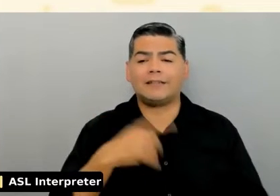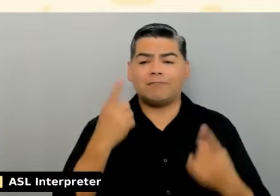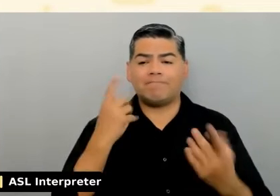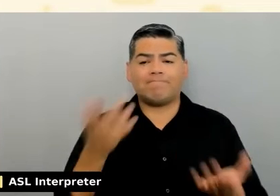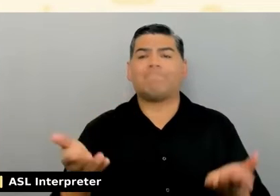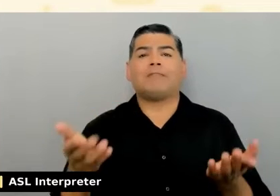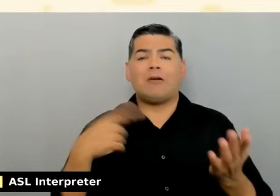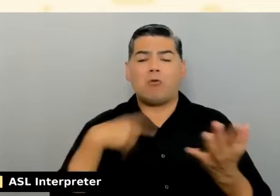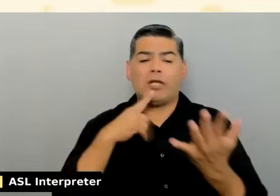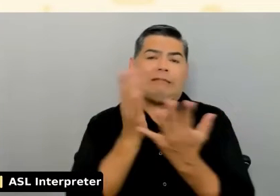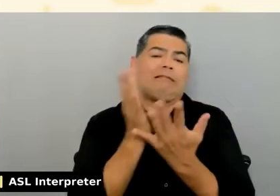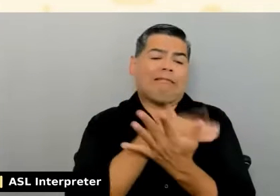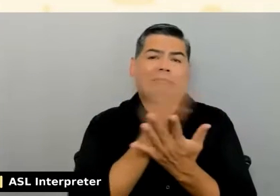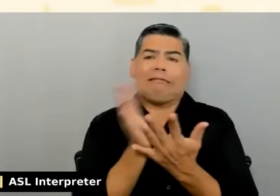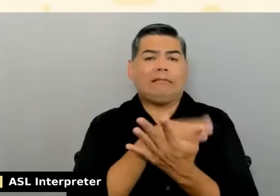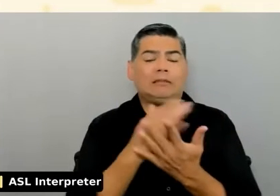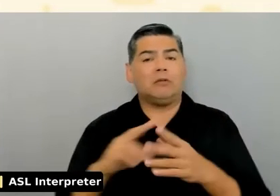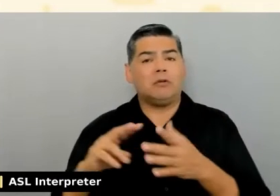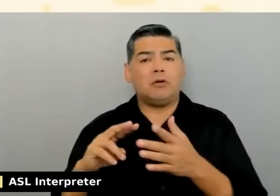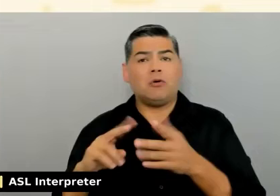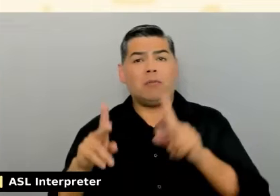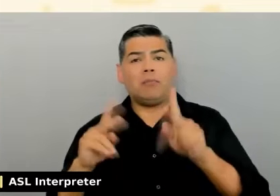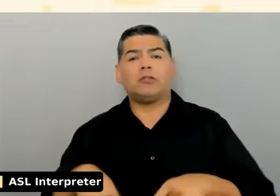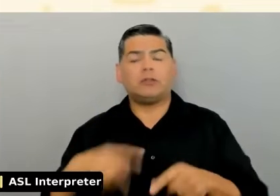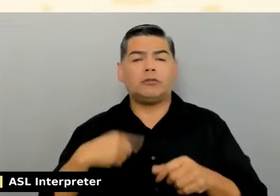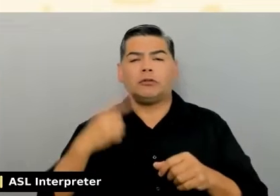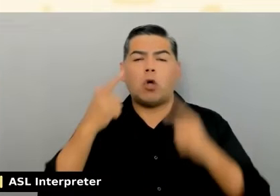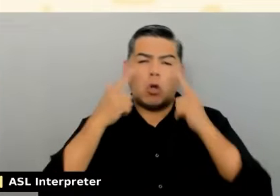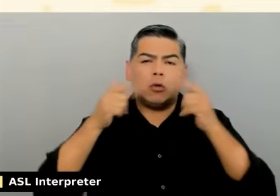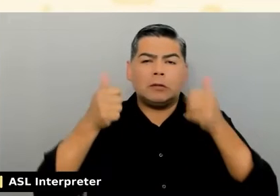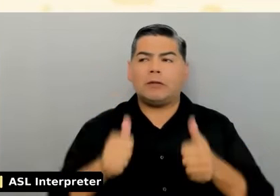Not every person with low vision like me would use a screen reader.